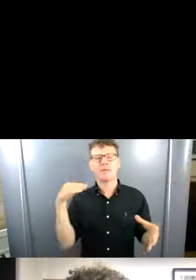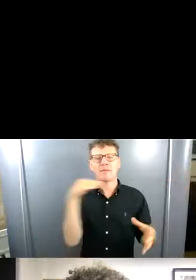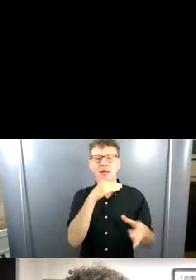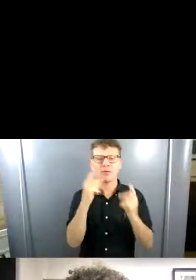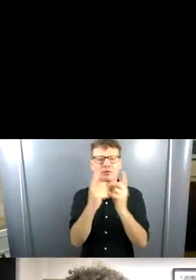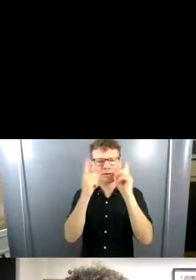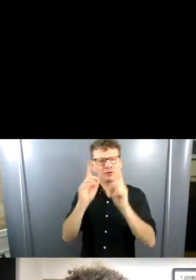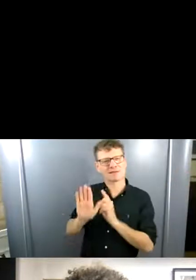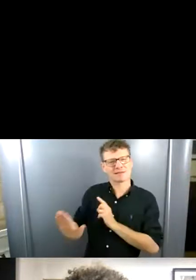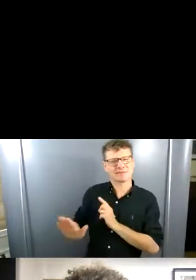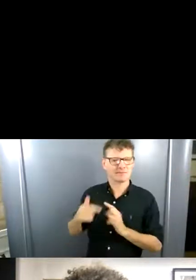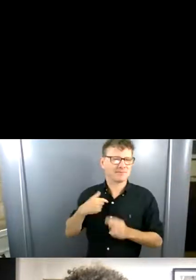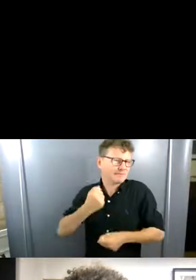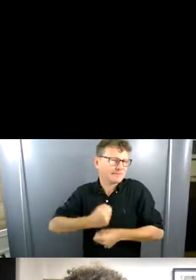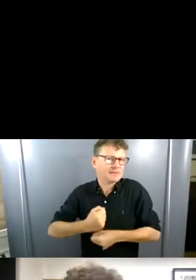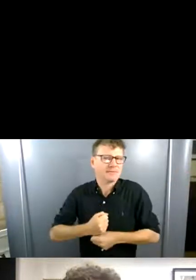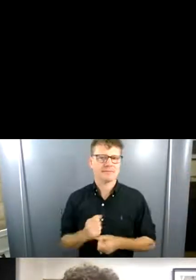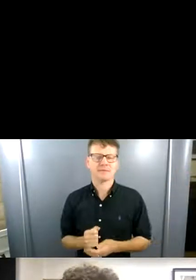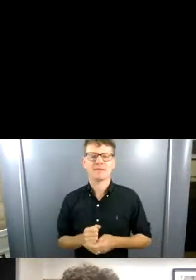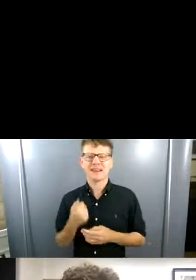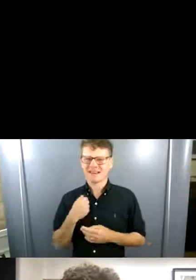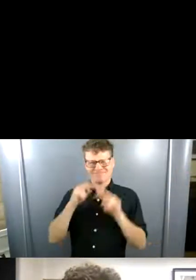I’m gonna have a look at how people do small scale multilingualism